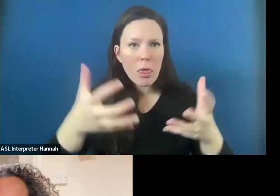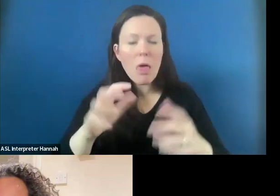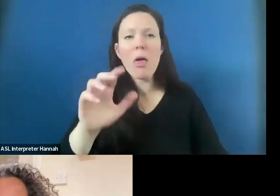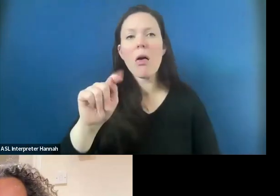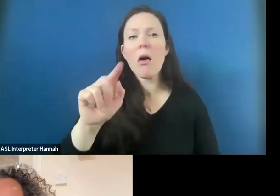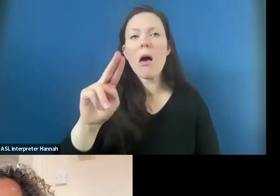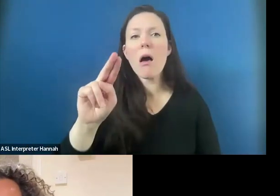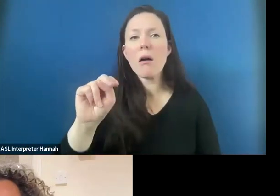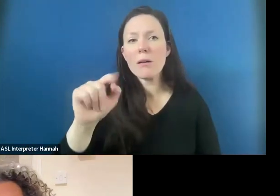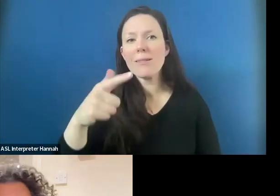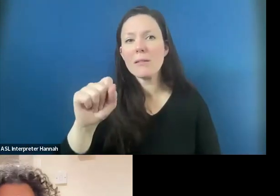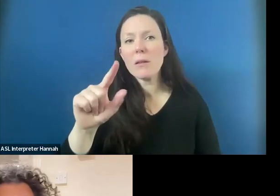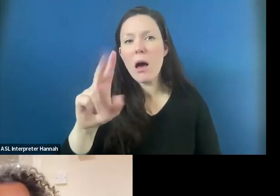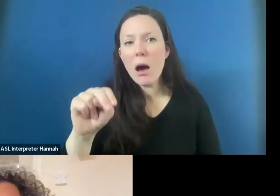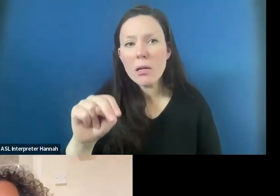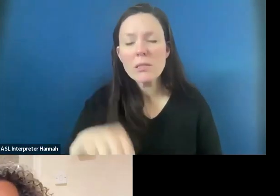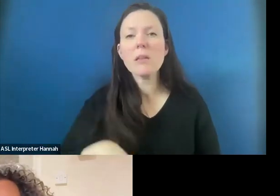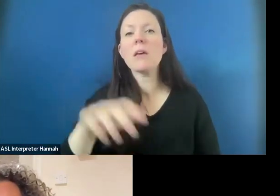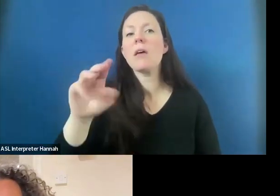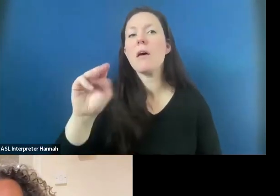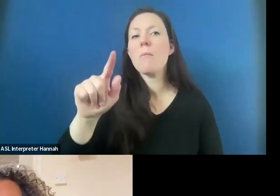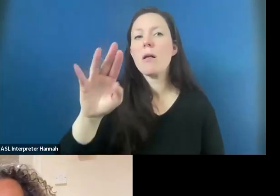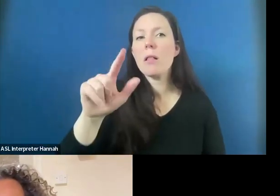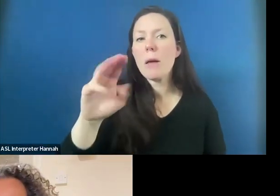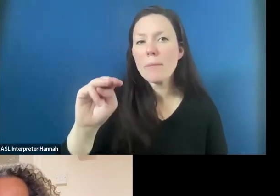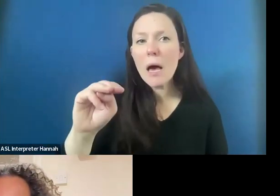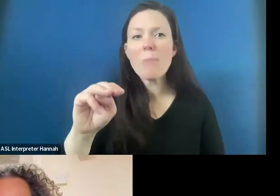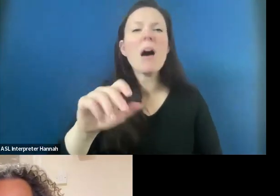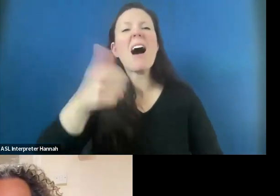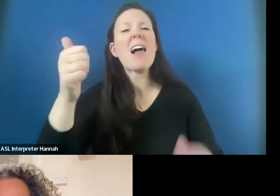and, molybdenum and other lightweight materials for the military